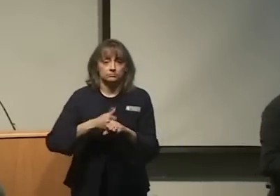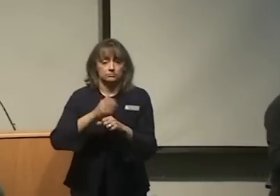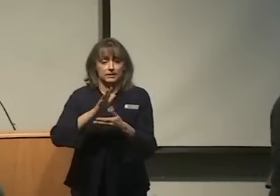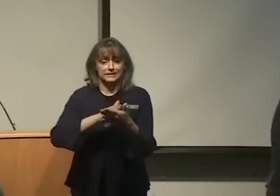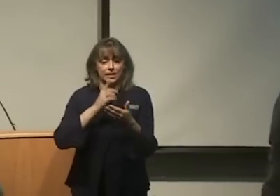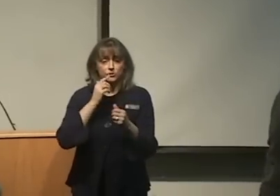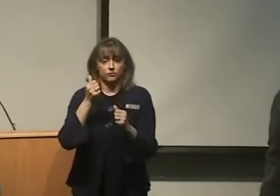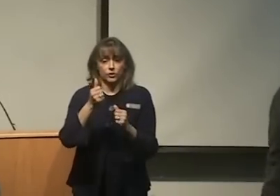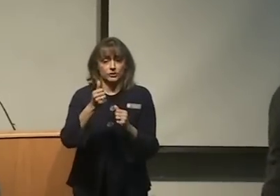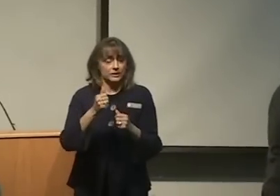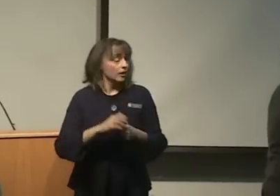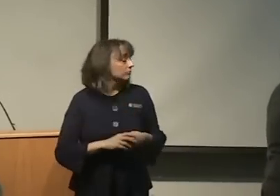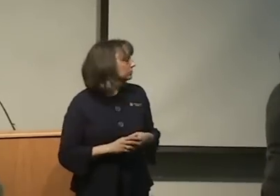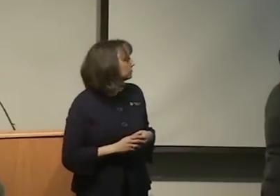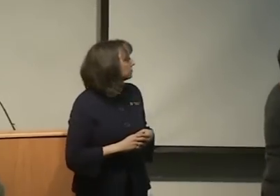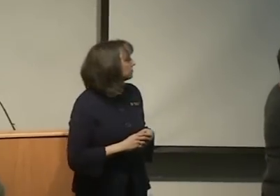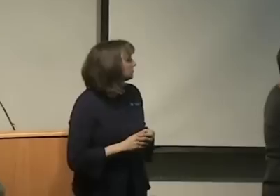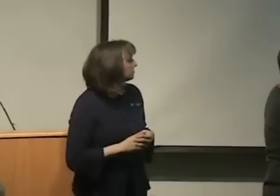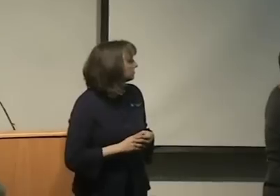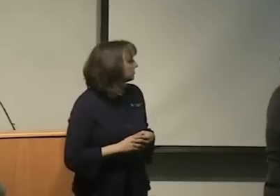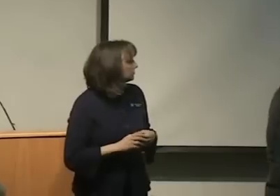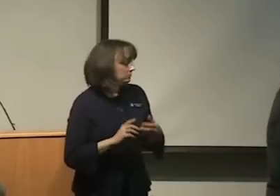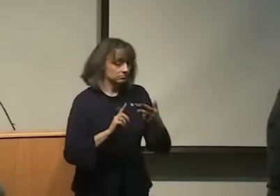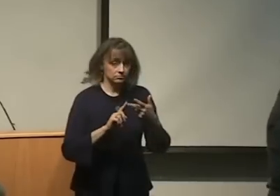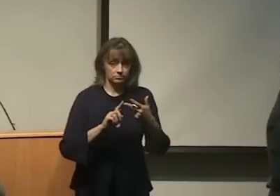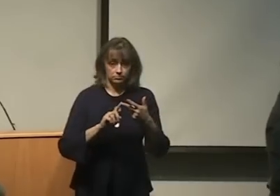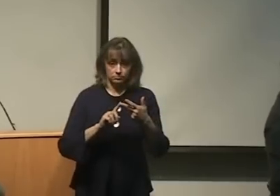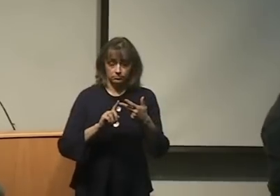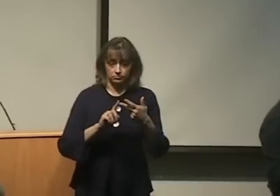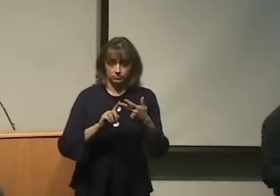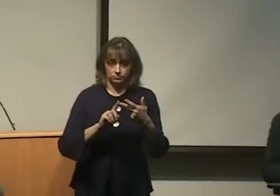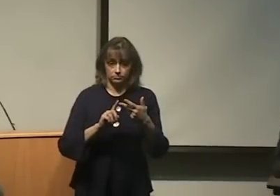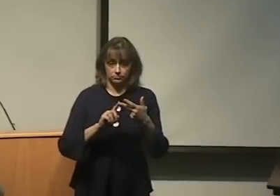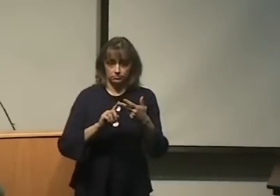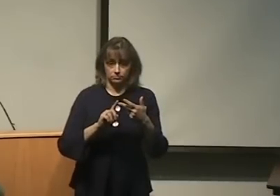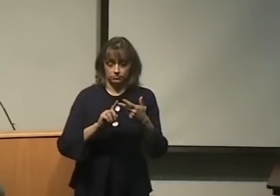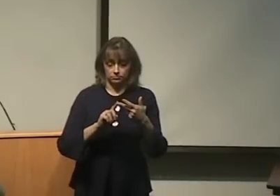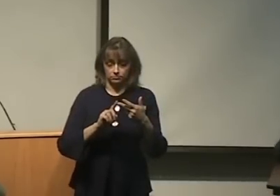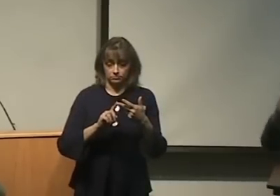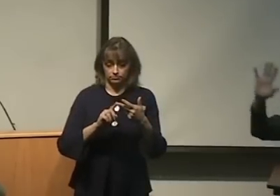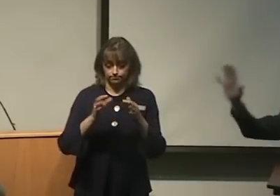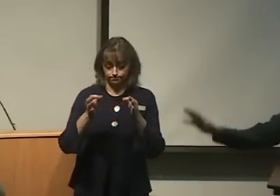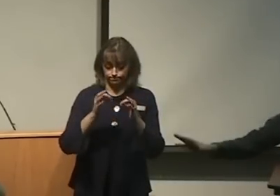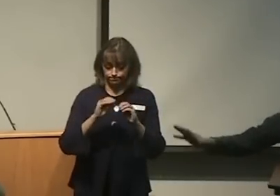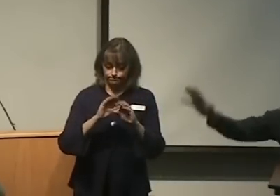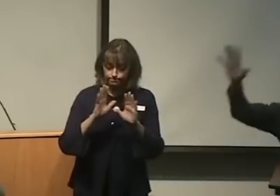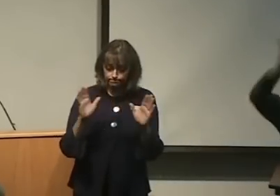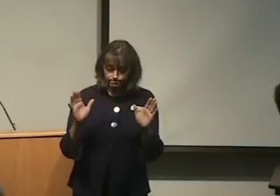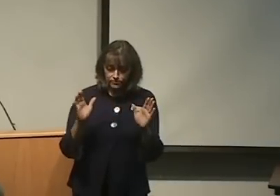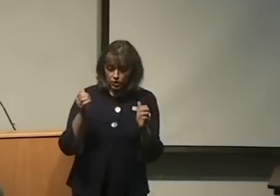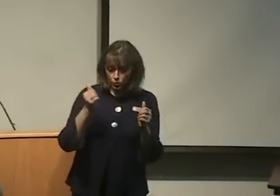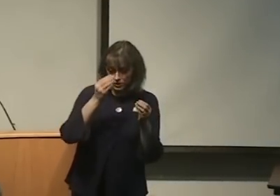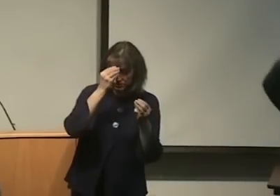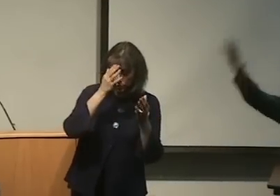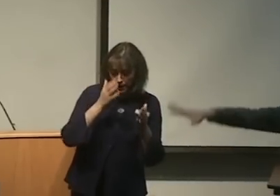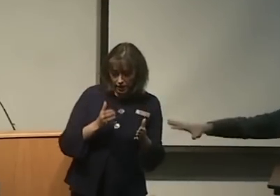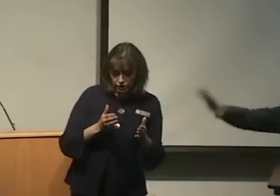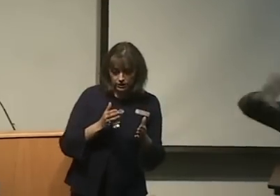Be clear and consistent about information is in which channel. So you could have text and Facebook. Don't have all of it.